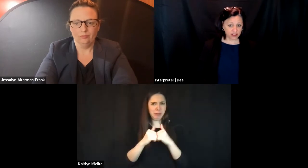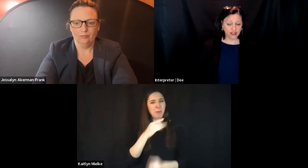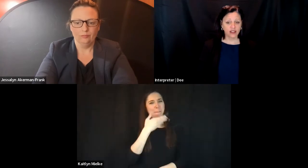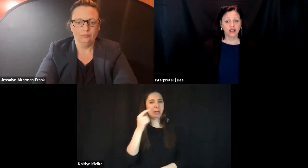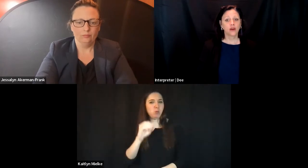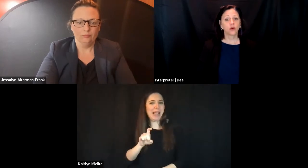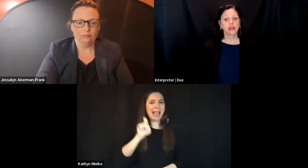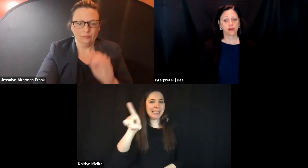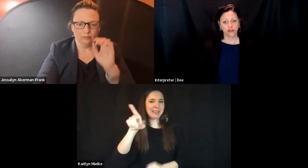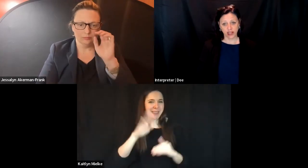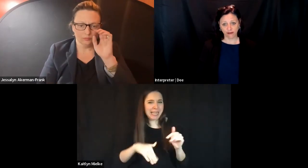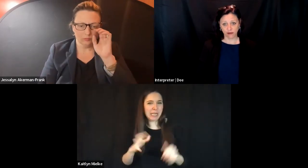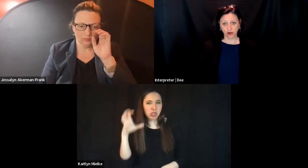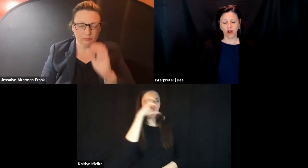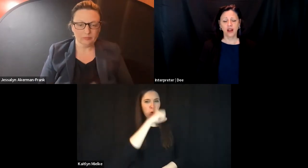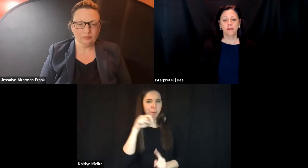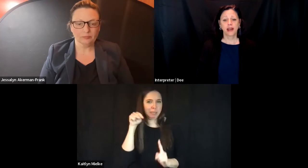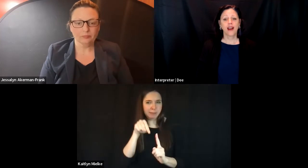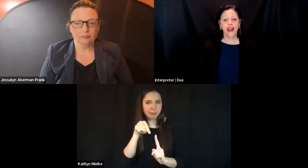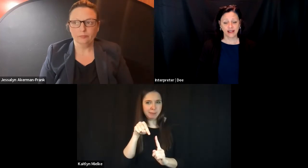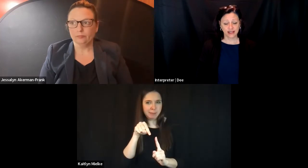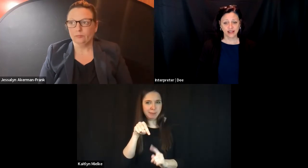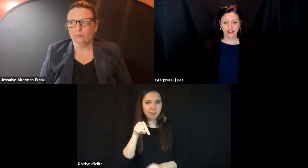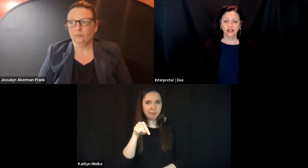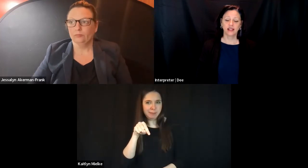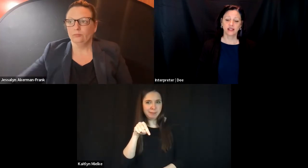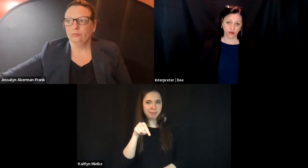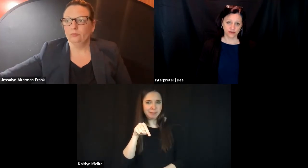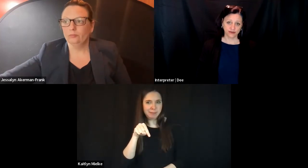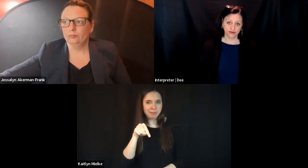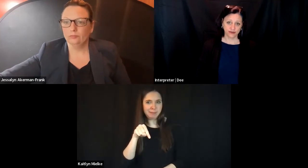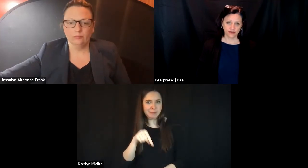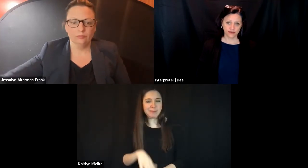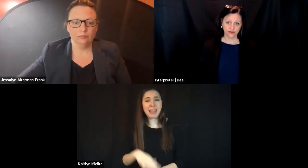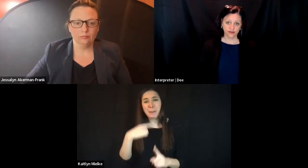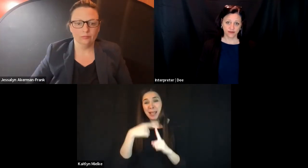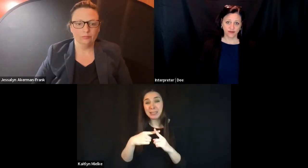If something happens, how to address it. What type of results would they prefer to get from you.